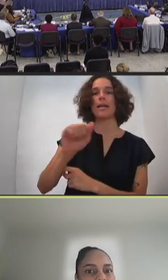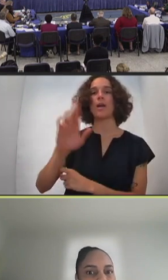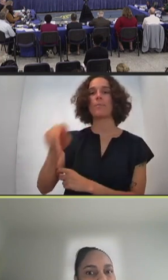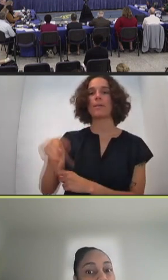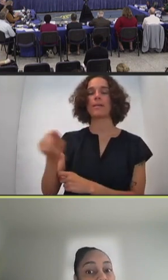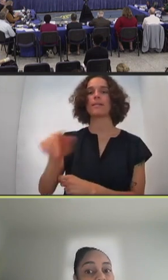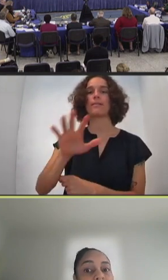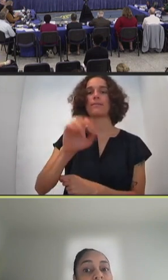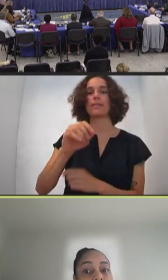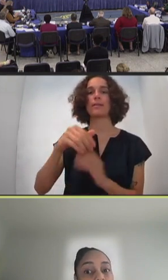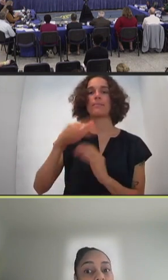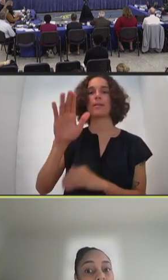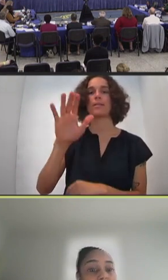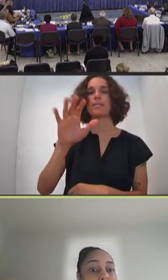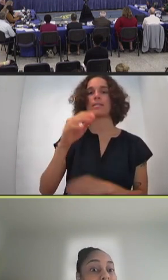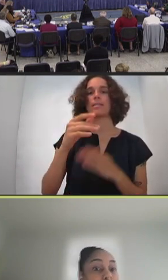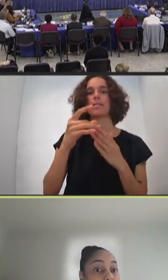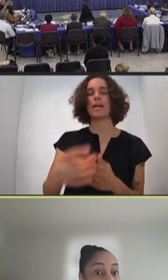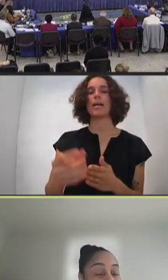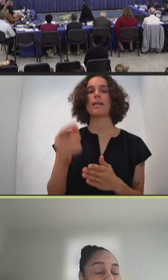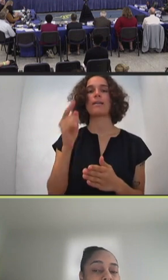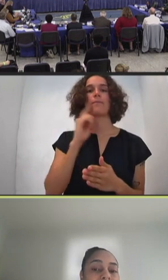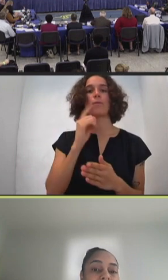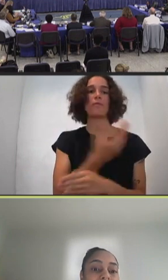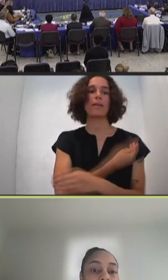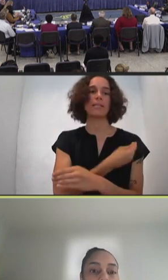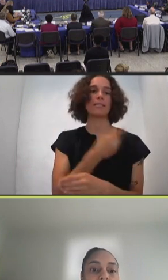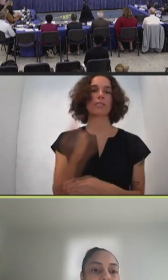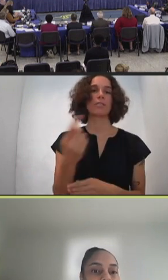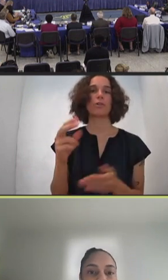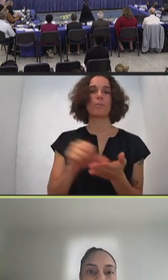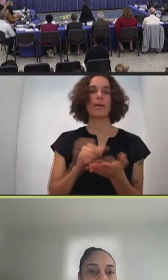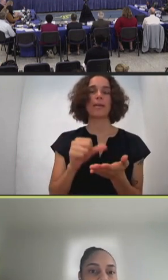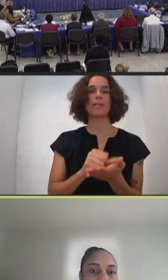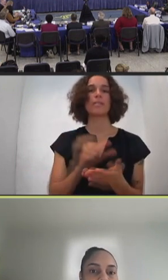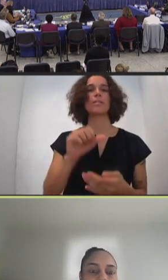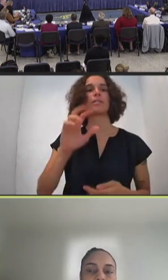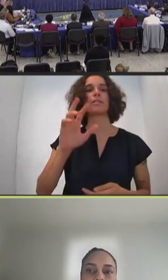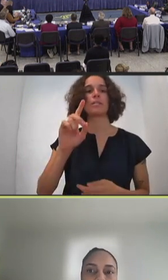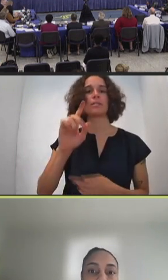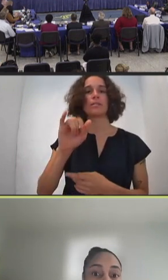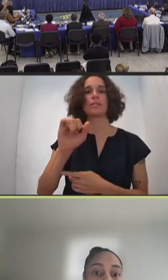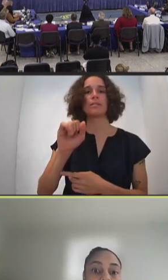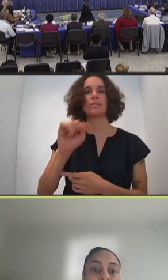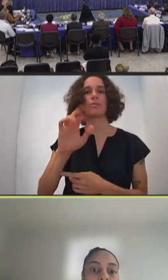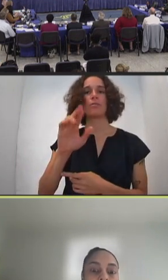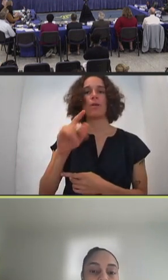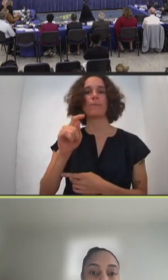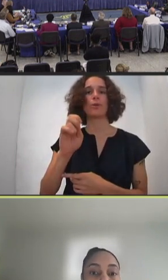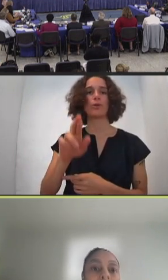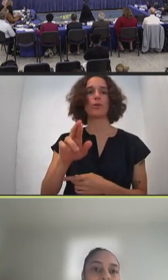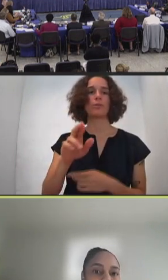It's a two page editorial disruptor informing adults 50-plus about when and why they should